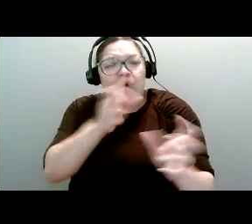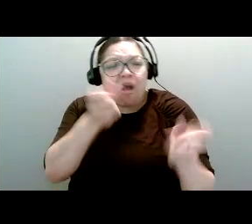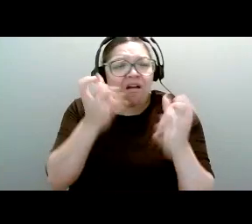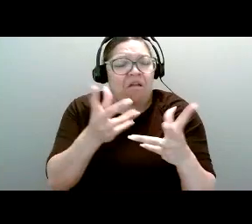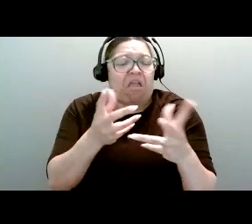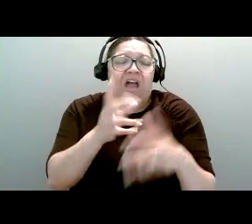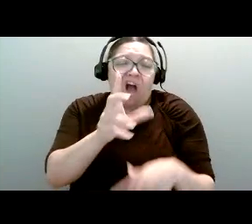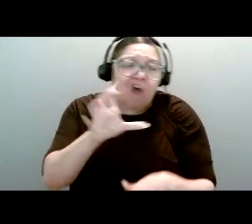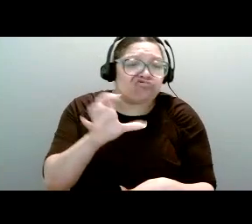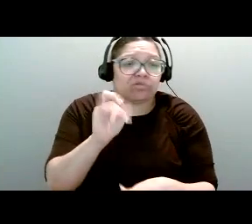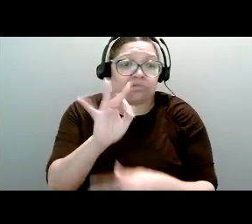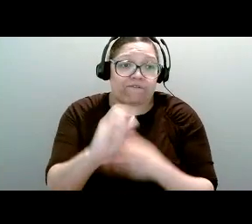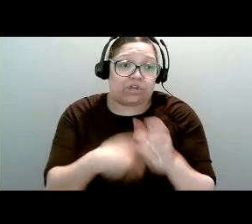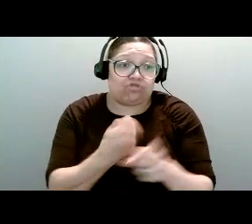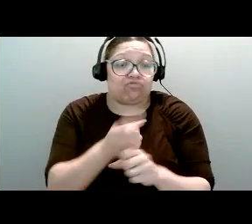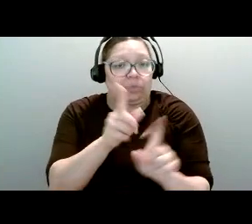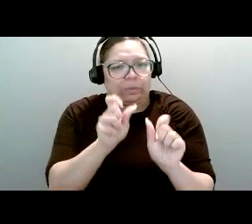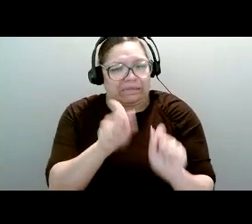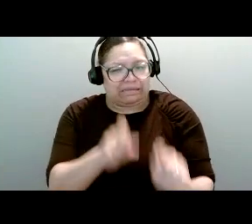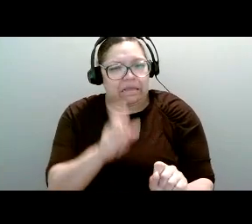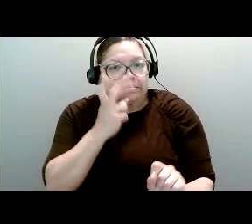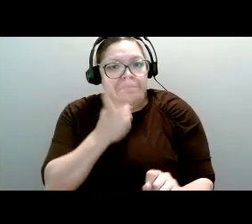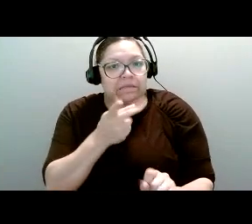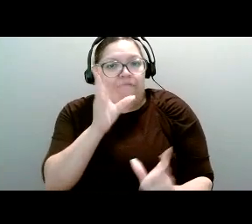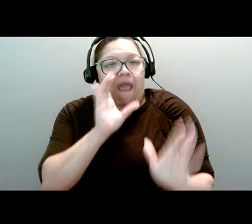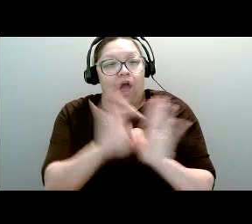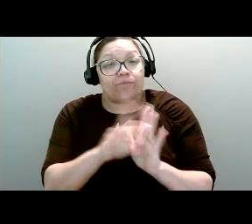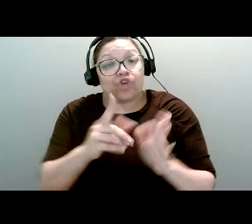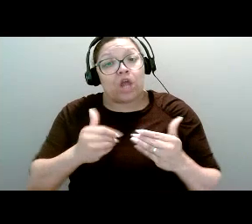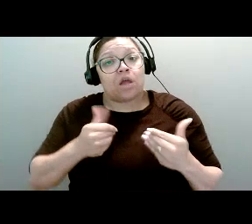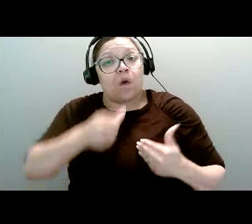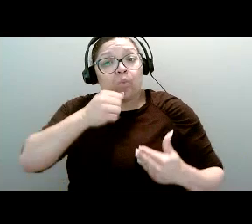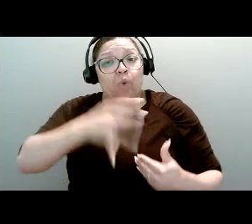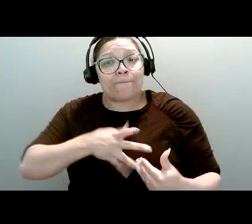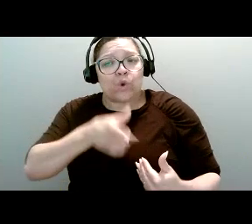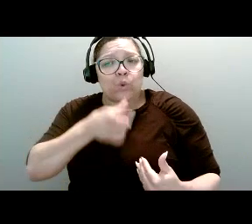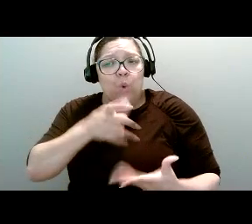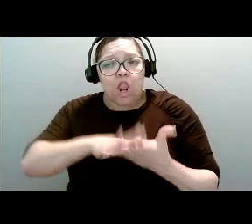And so in this image, you see a young woman who is learning how to use the loom.